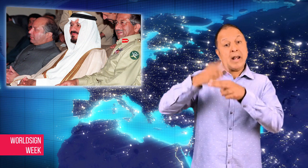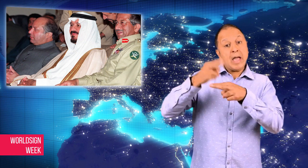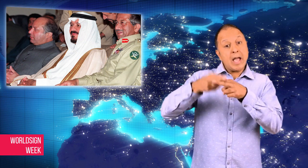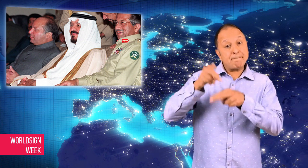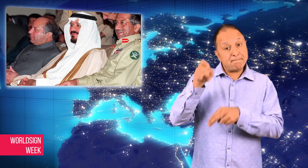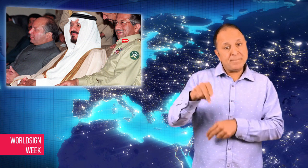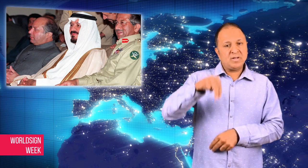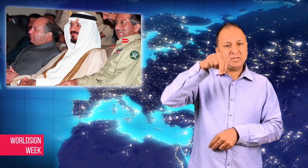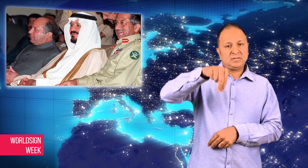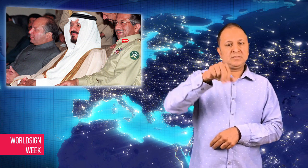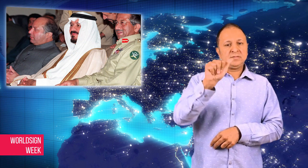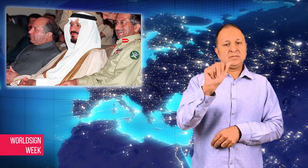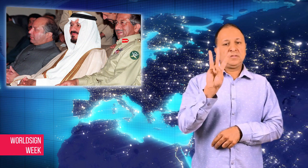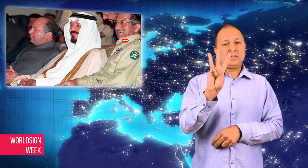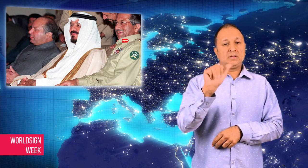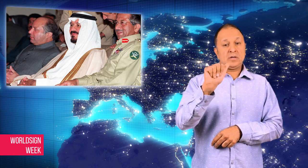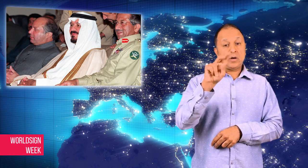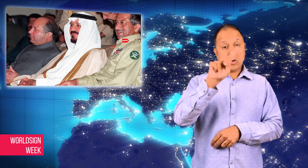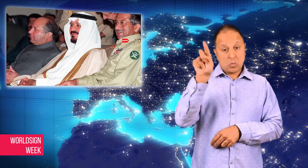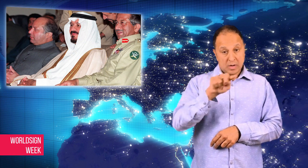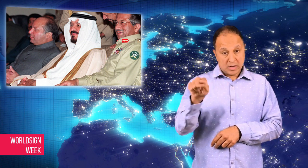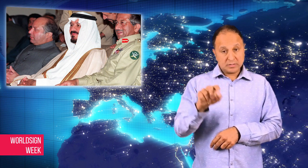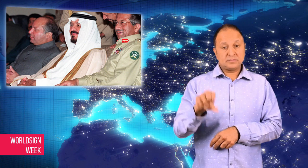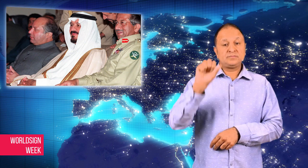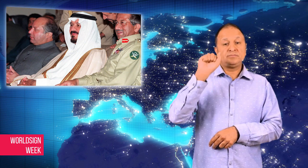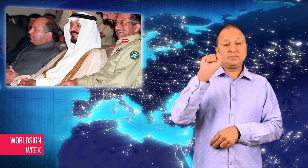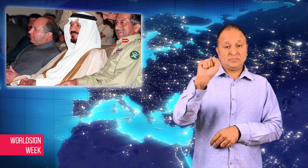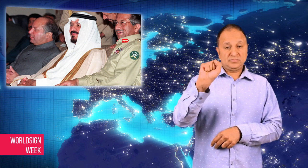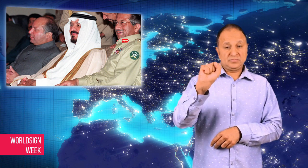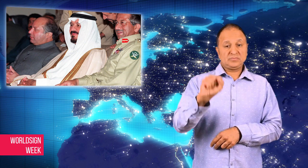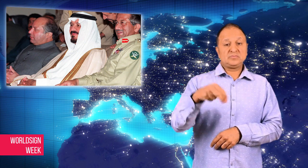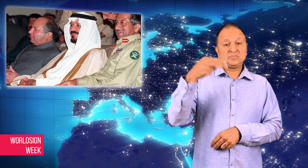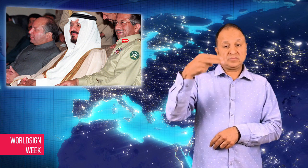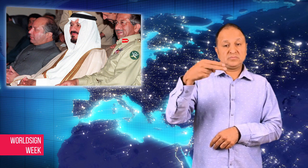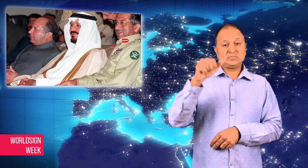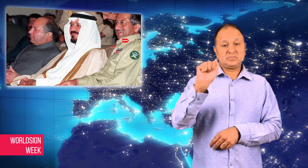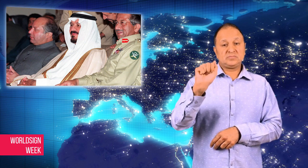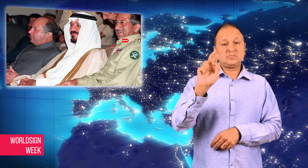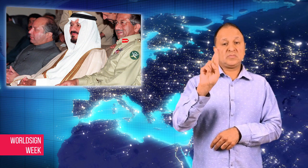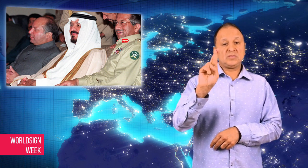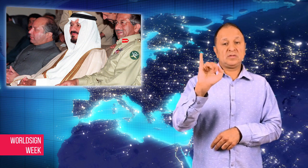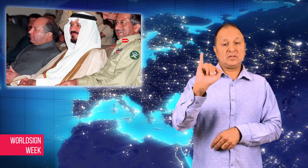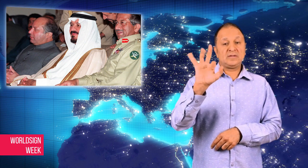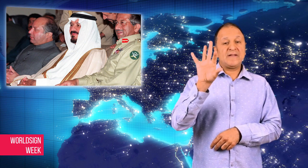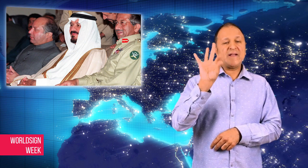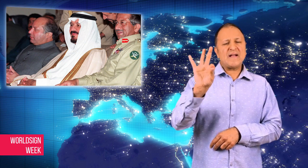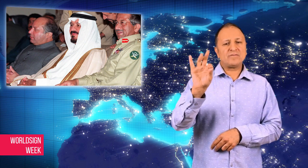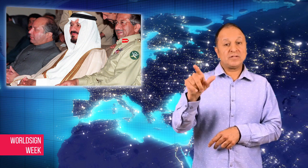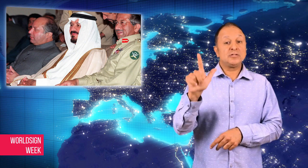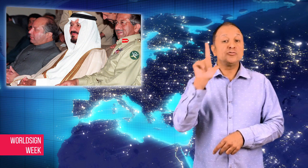Sharif over a corruption scandal. For